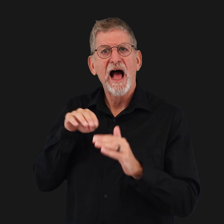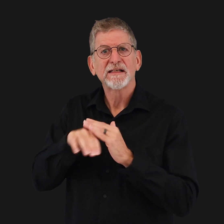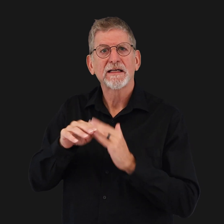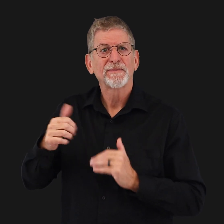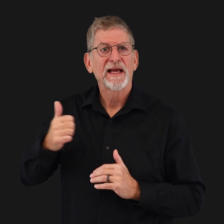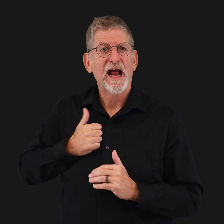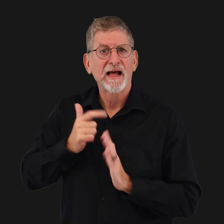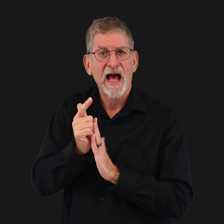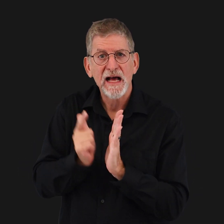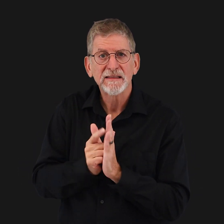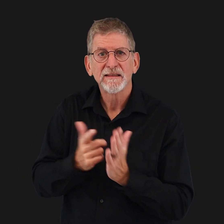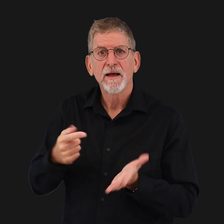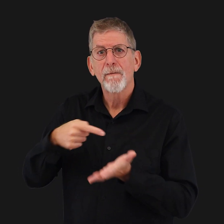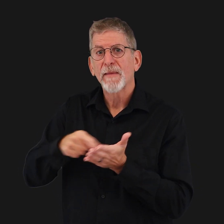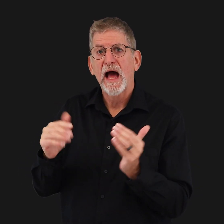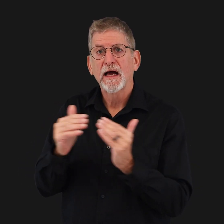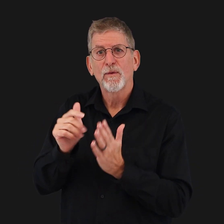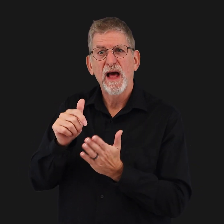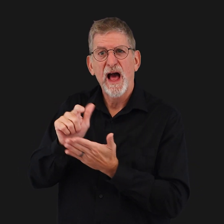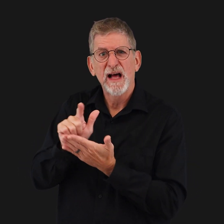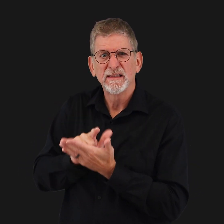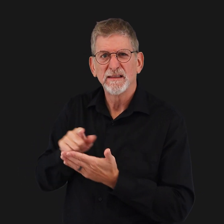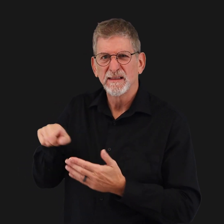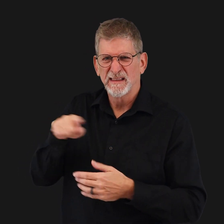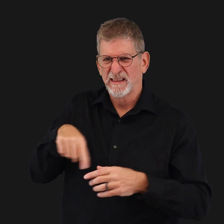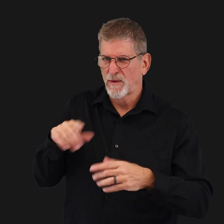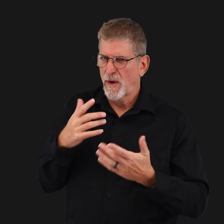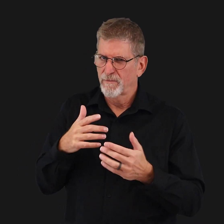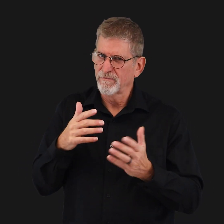the Accessible Canada Act and the Pay Equity Act.